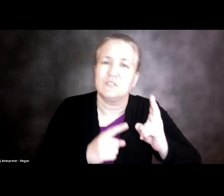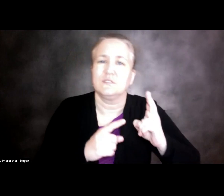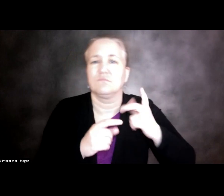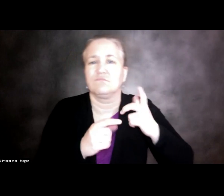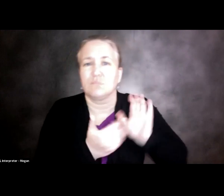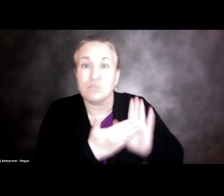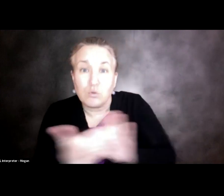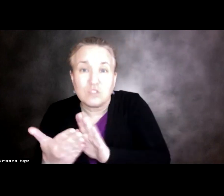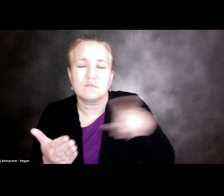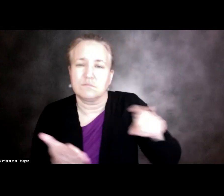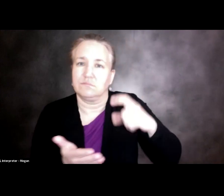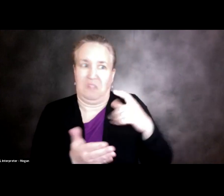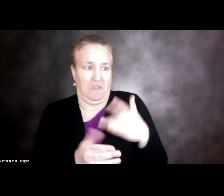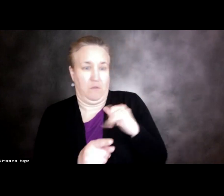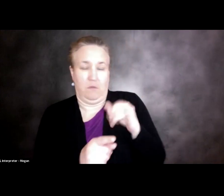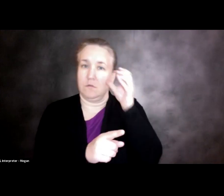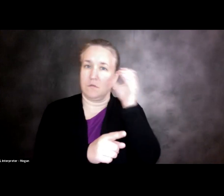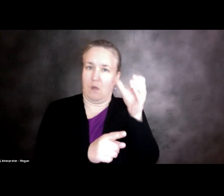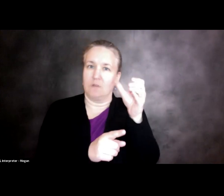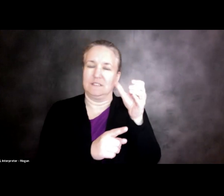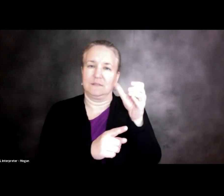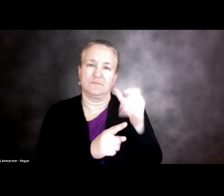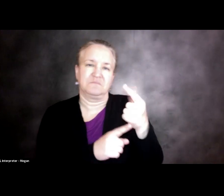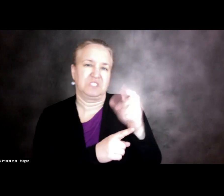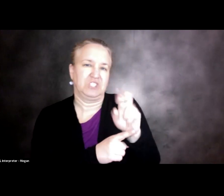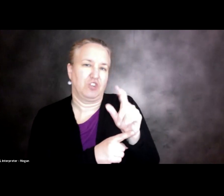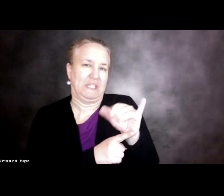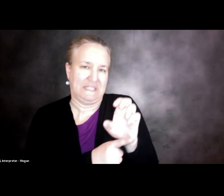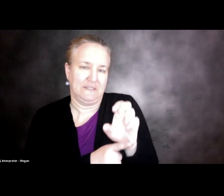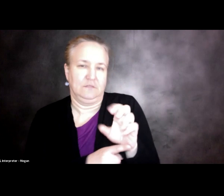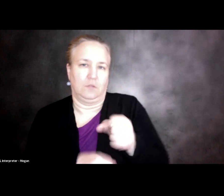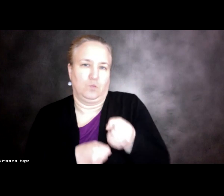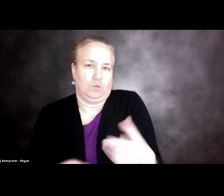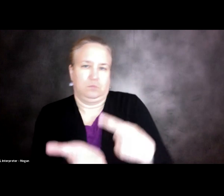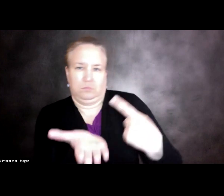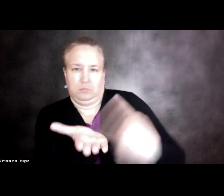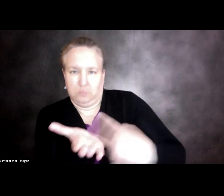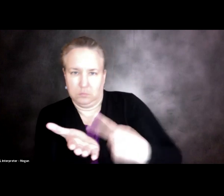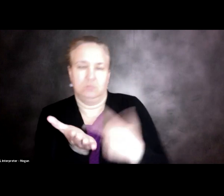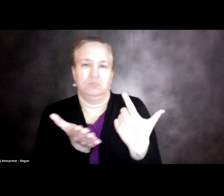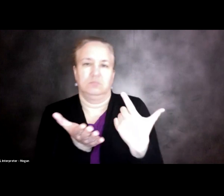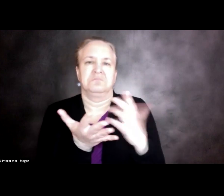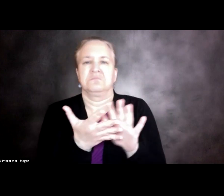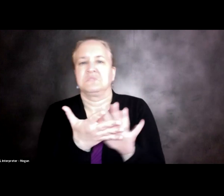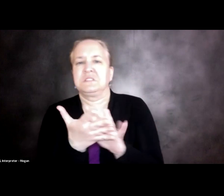have found the concept particularly generative for discussing archivally subtle traces